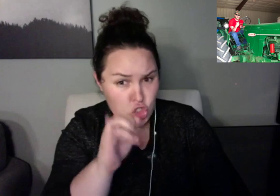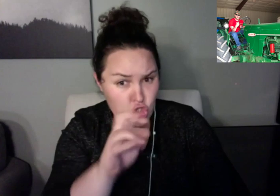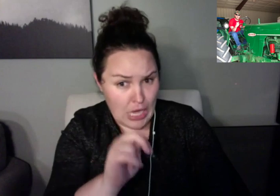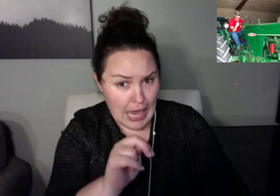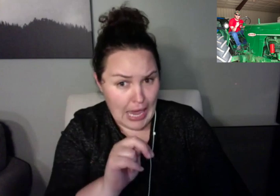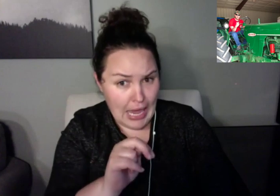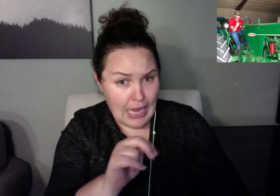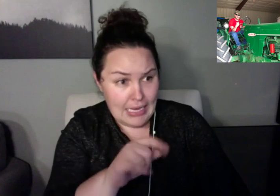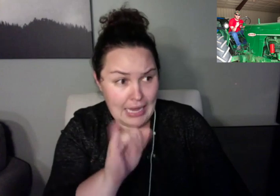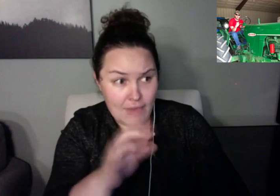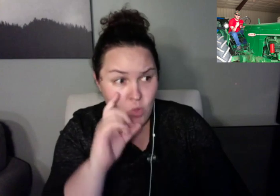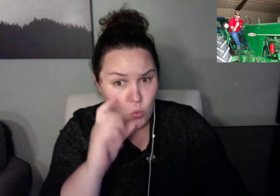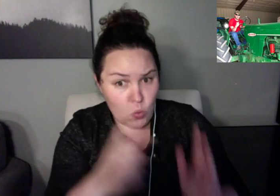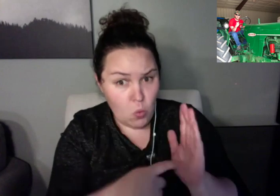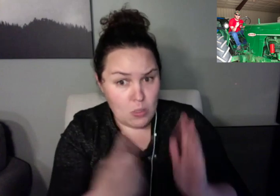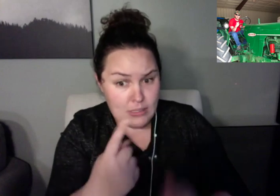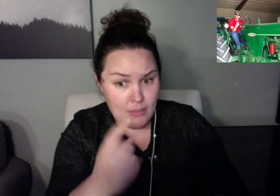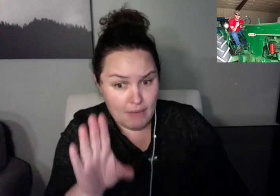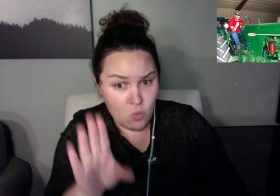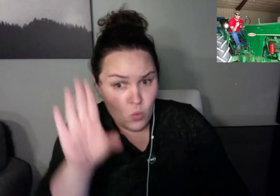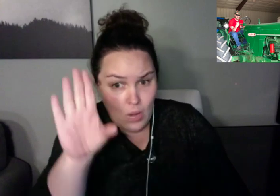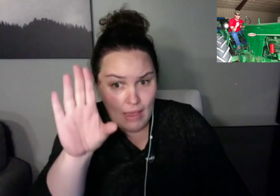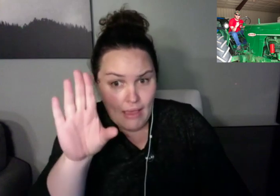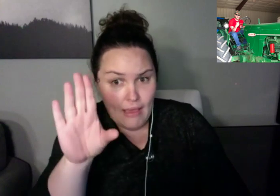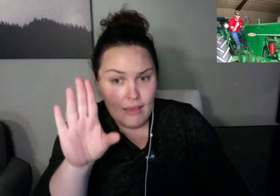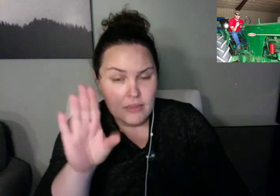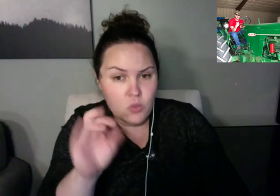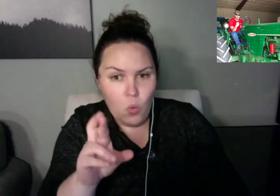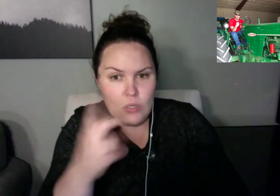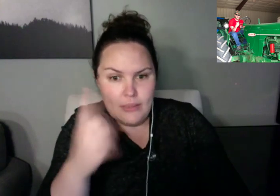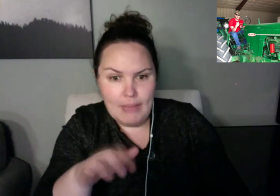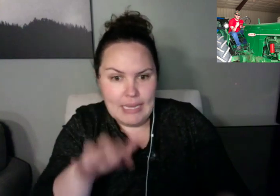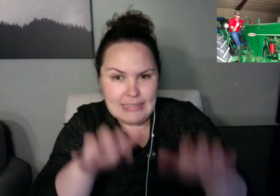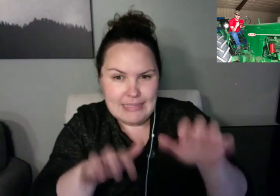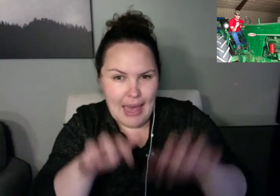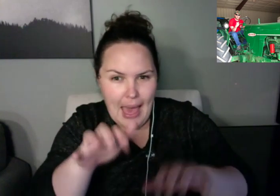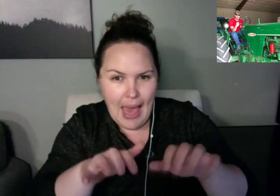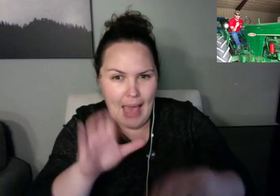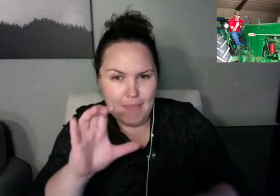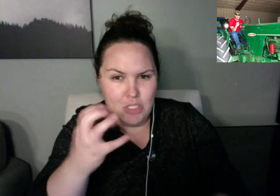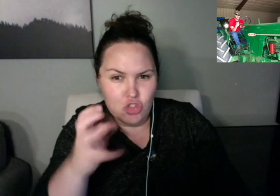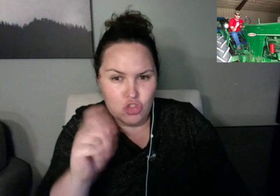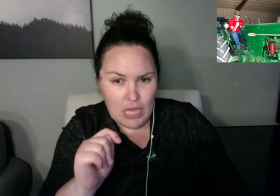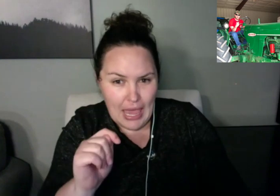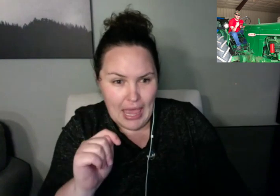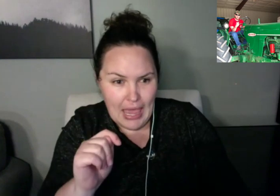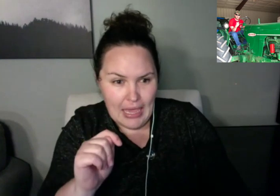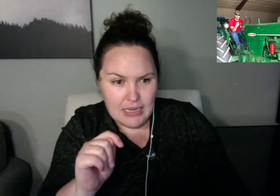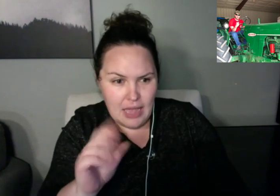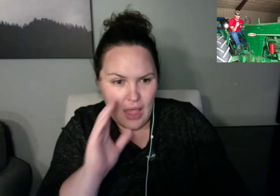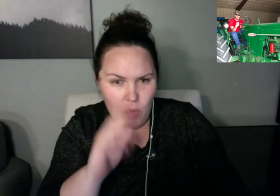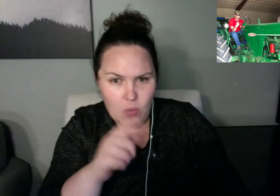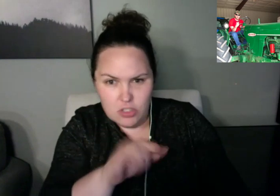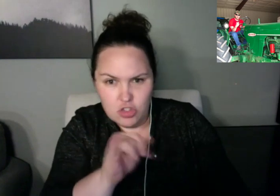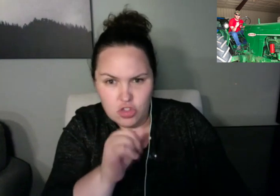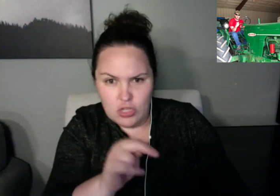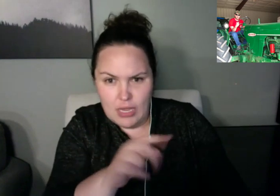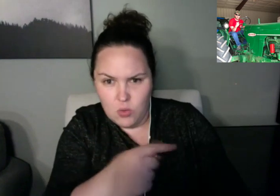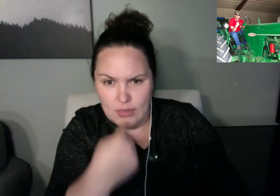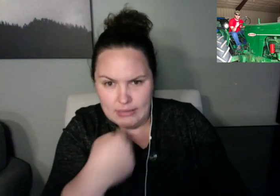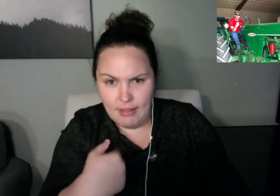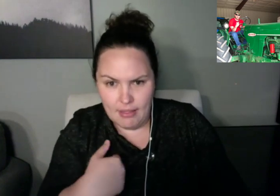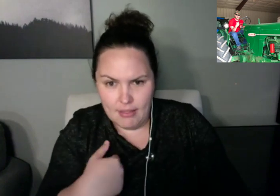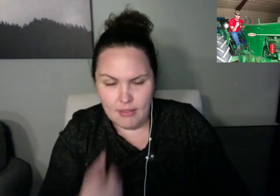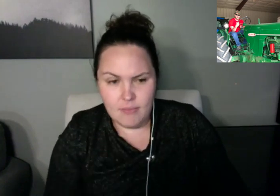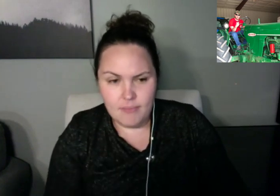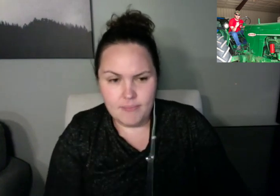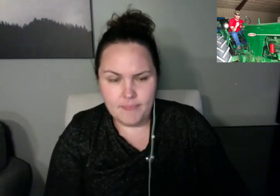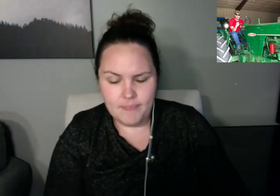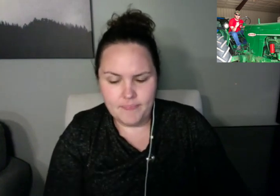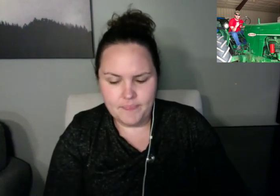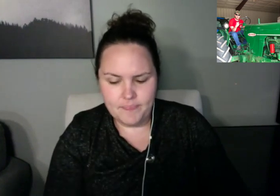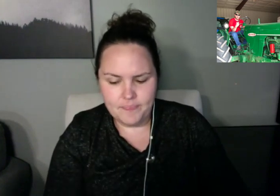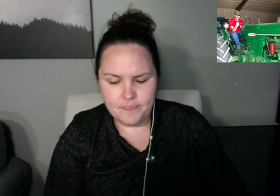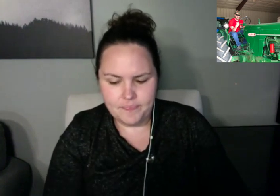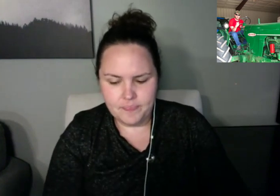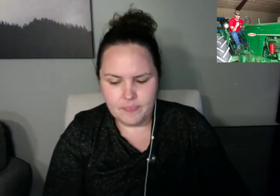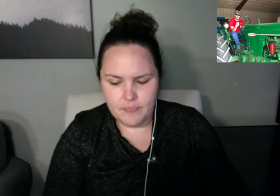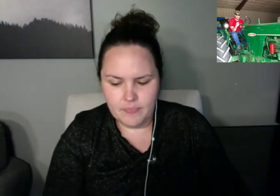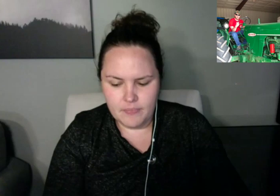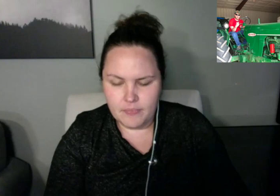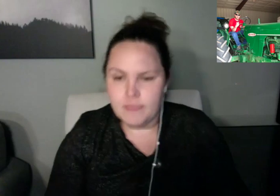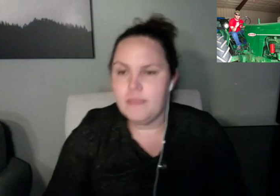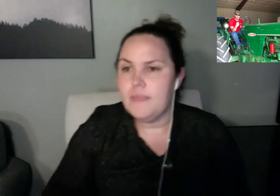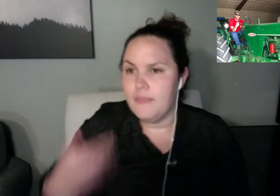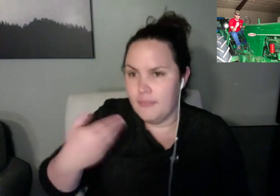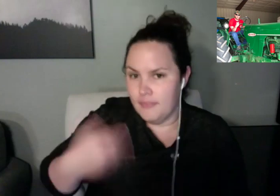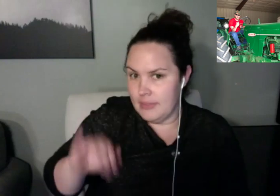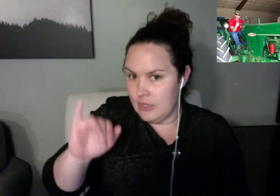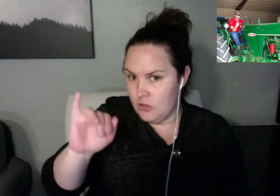Zack s mom: Where do you live? >> Zack: And I live in Lombard, Illinois.